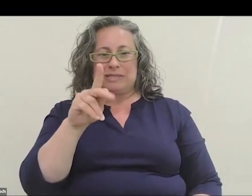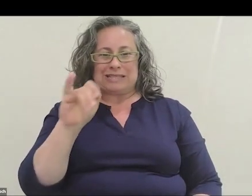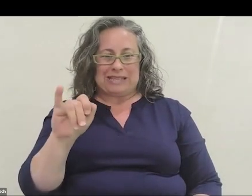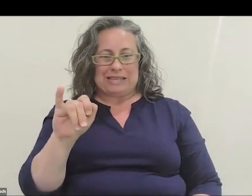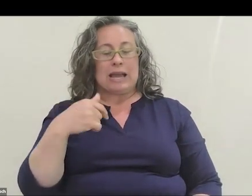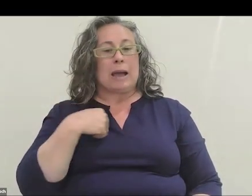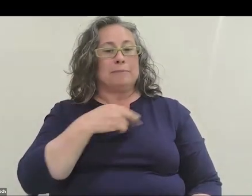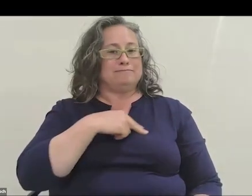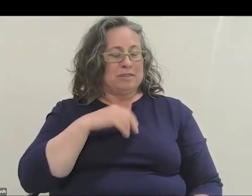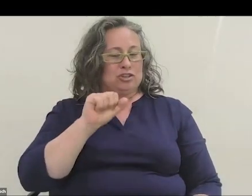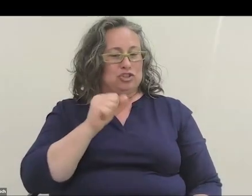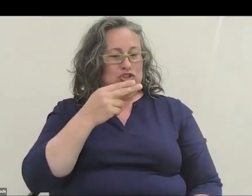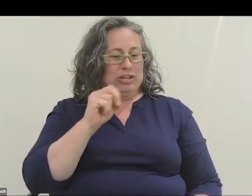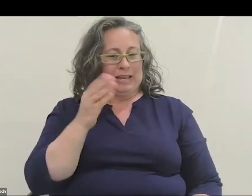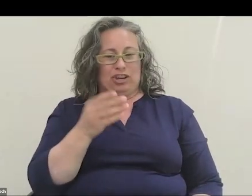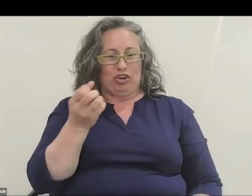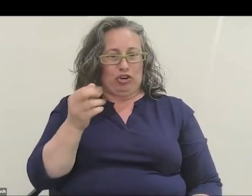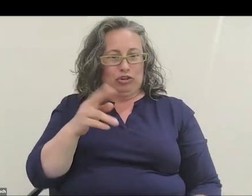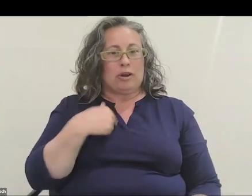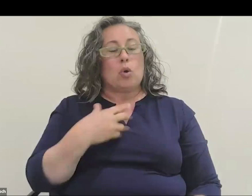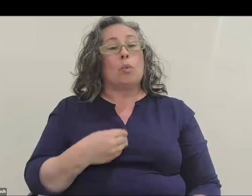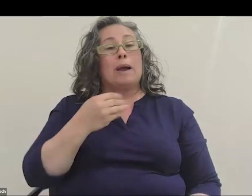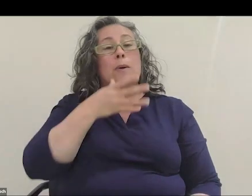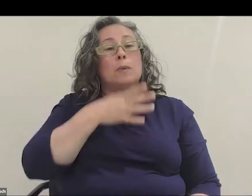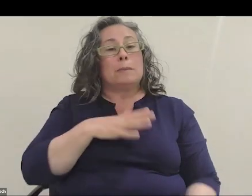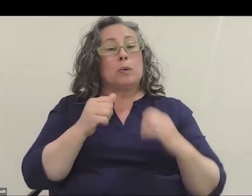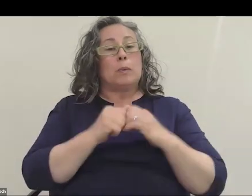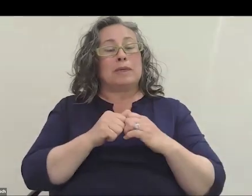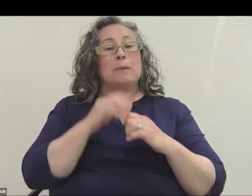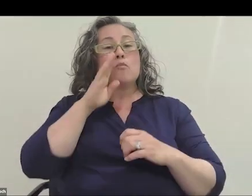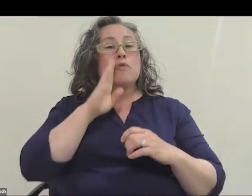I'm a White woman with brown hair that's shoulder length.